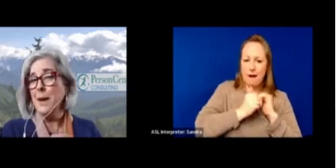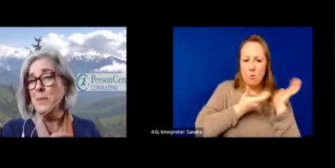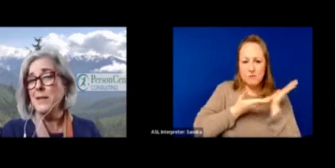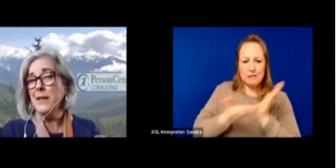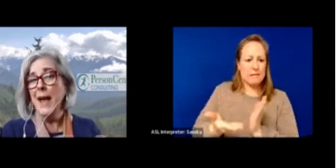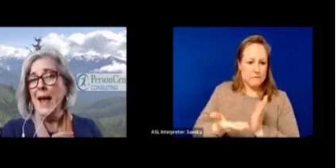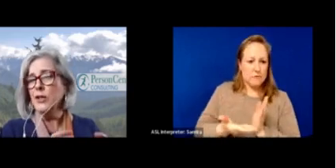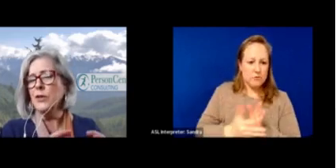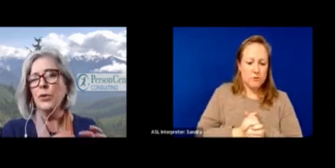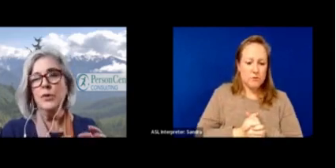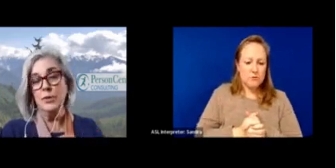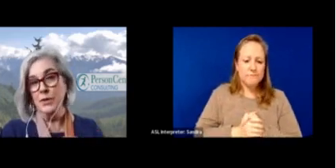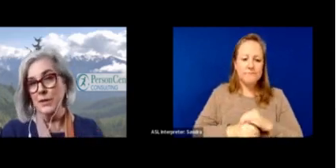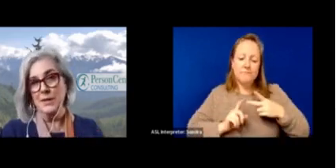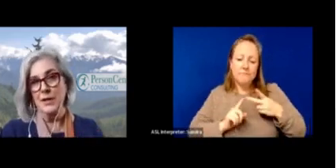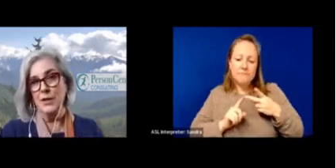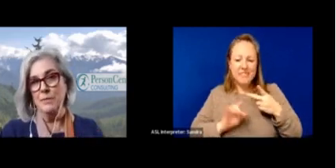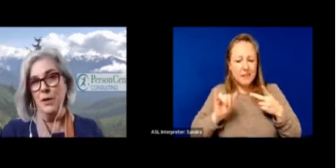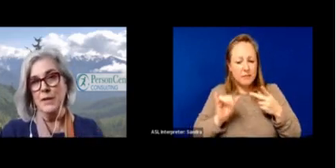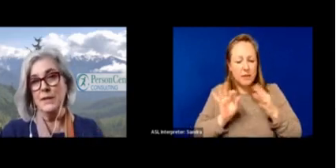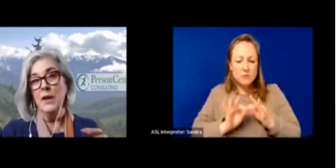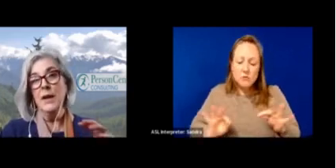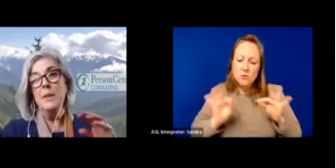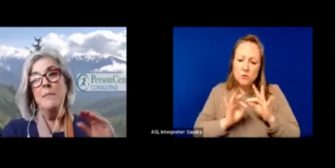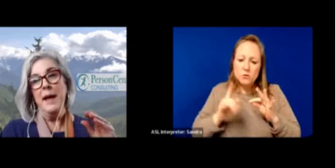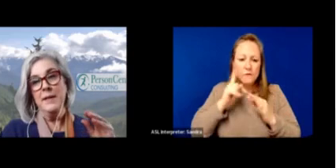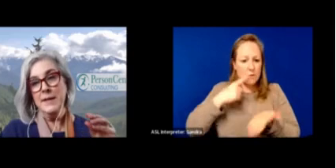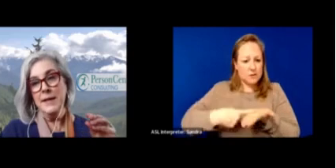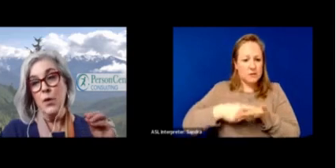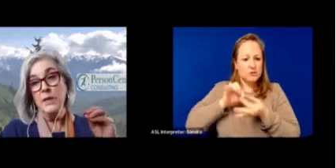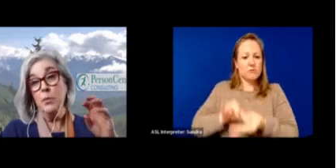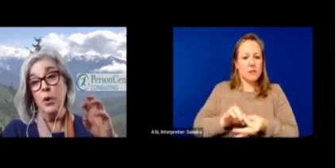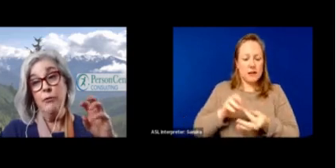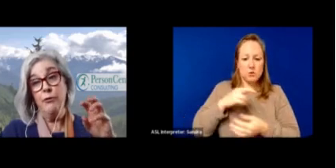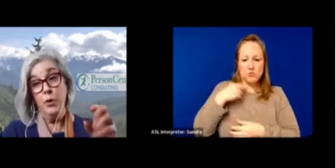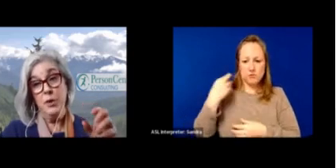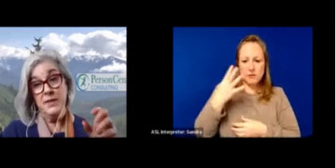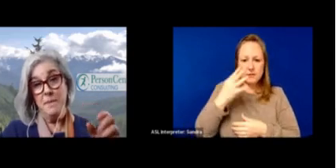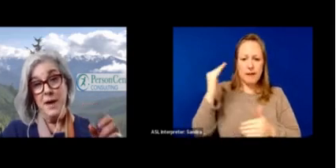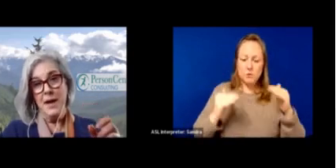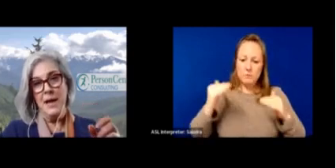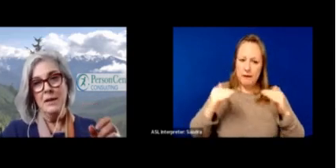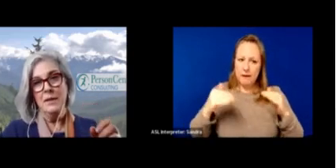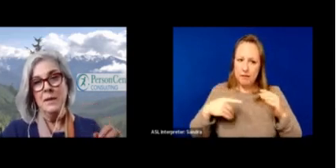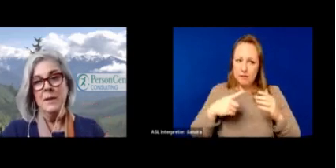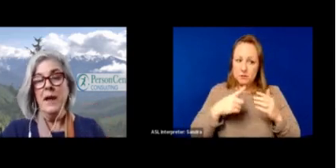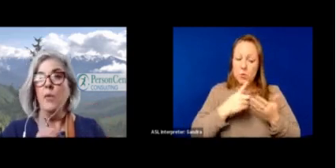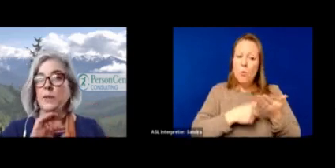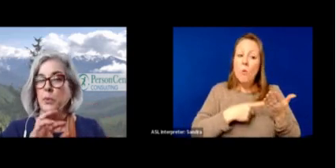risks in balancing what's important for somebody and what's important to somebody. So you actually see that in the